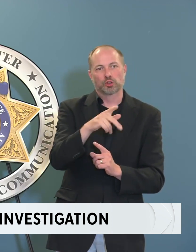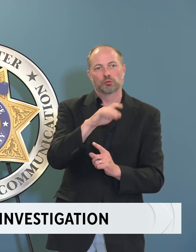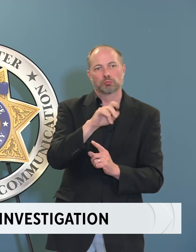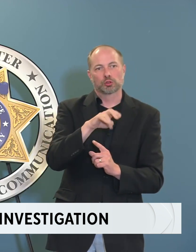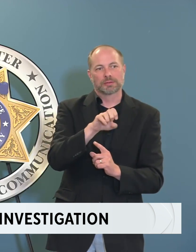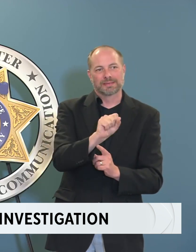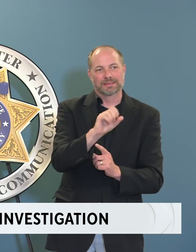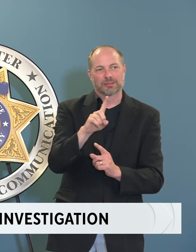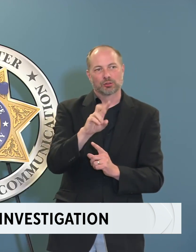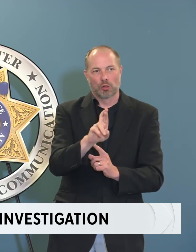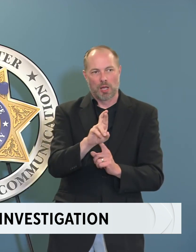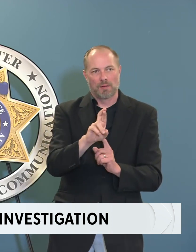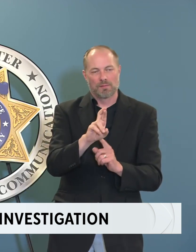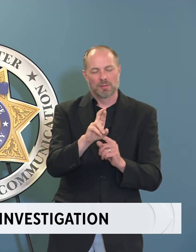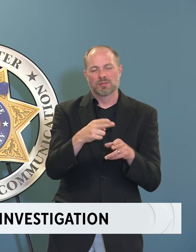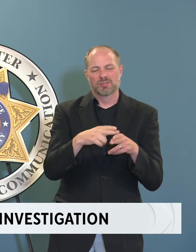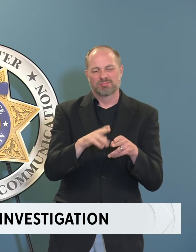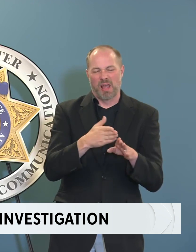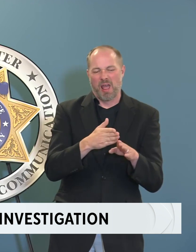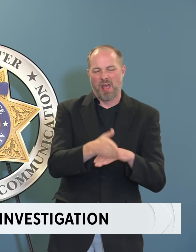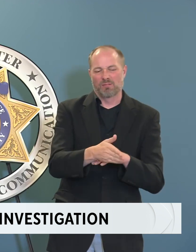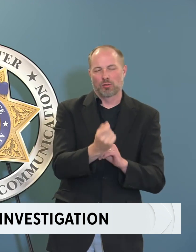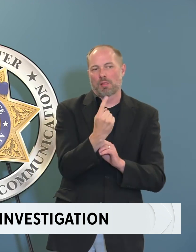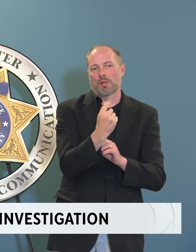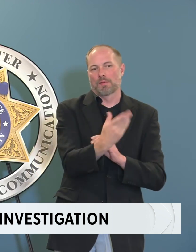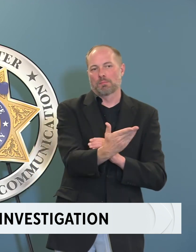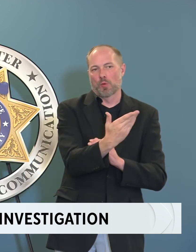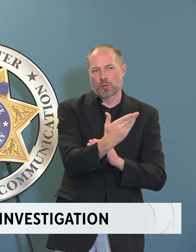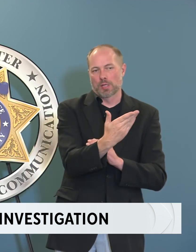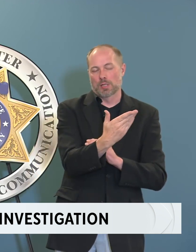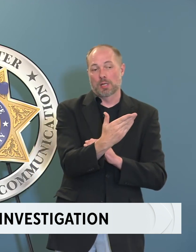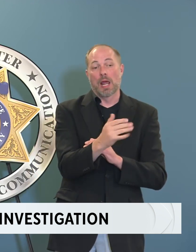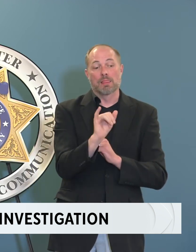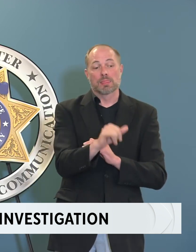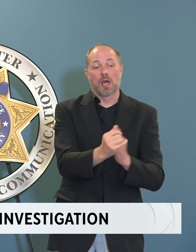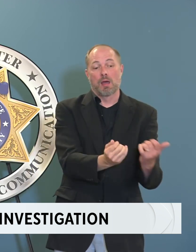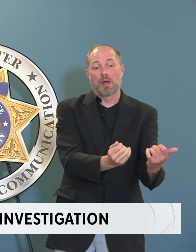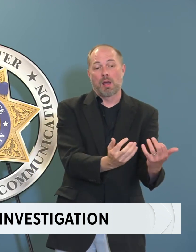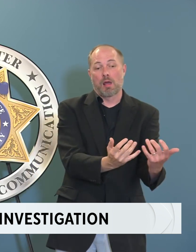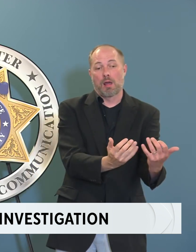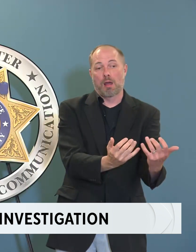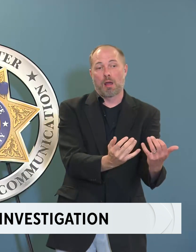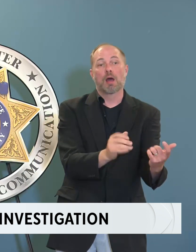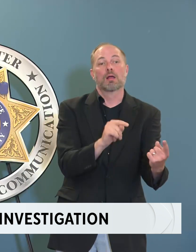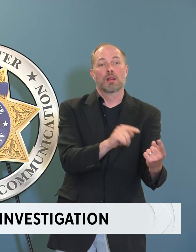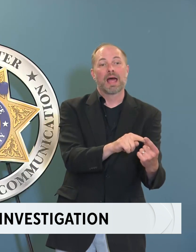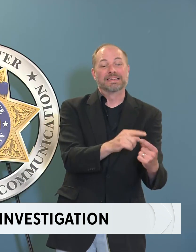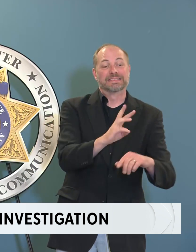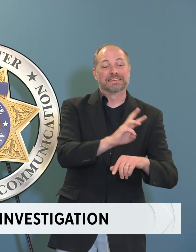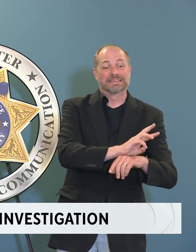FIRST STARTED ON A RESIDENTIAL PROPERTY AT 5325 EL DORADO